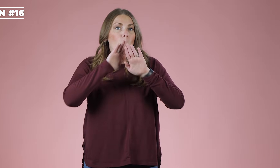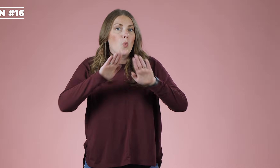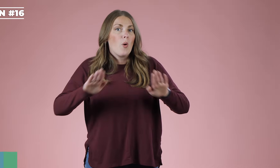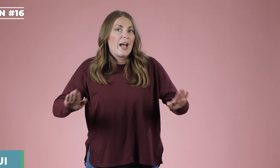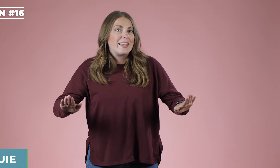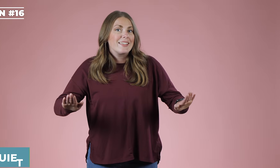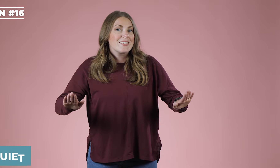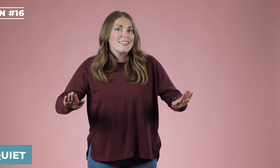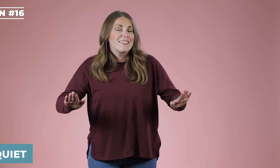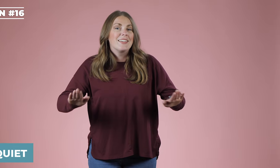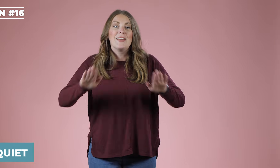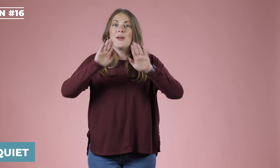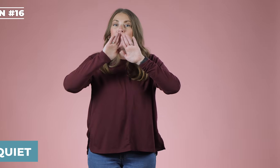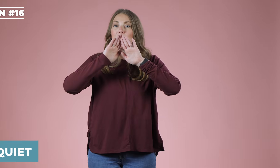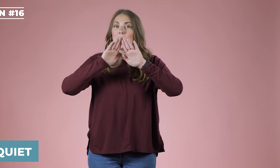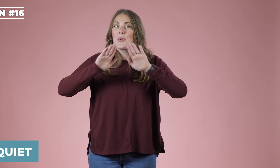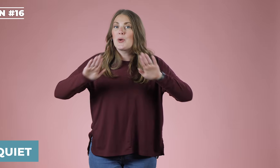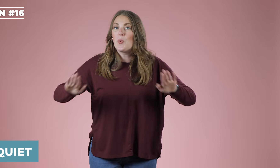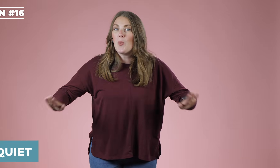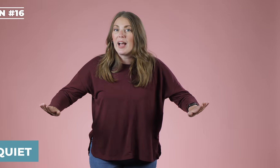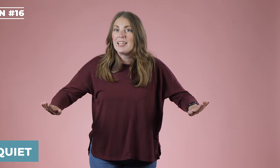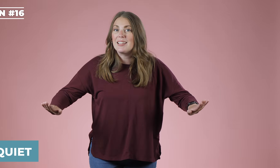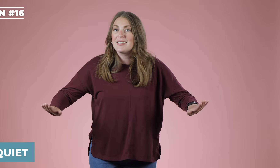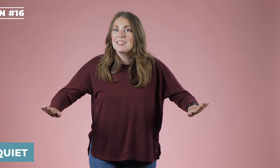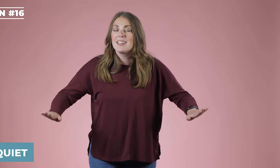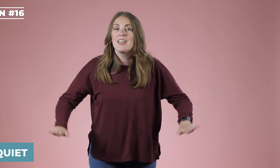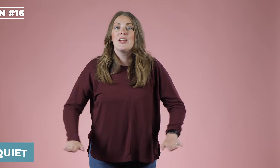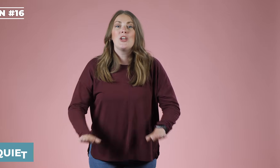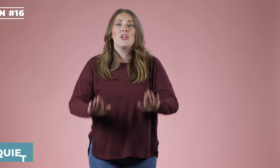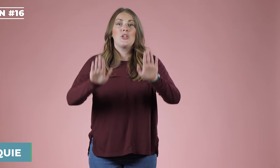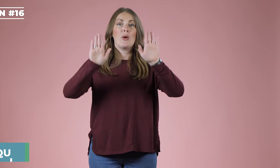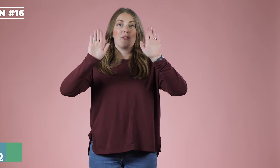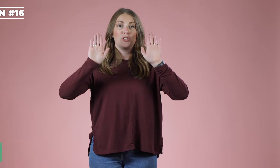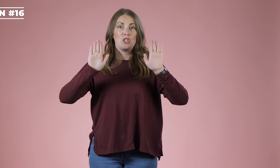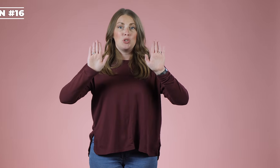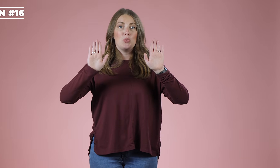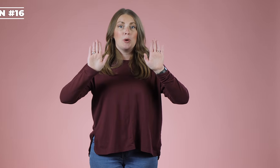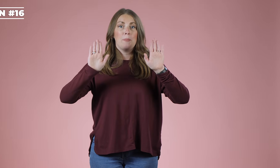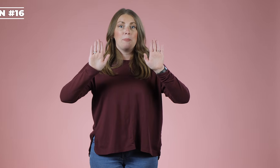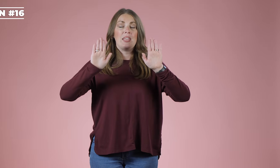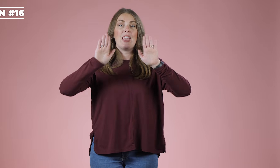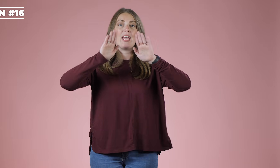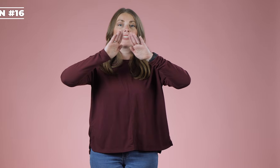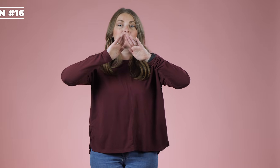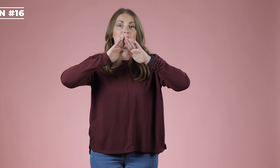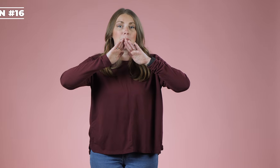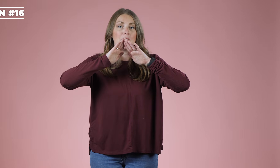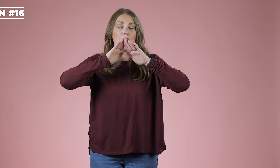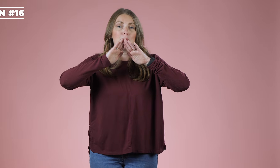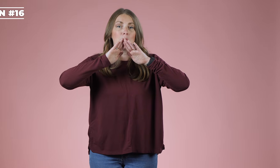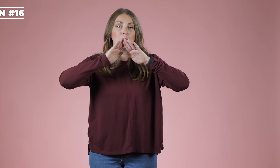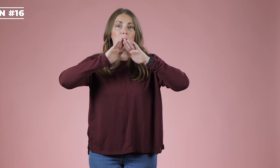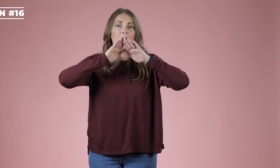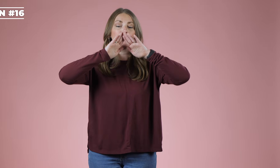Quiet, quiet. You have to B-hands coming up from your mouth,